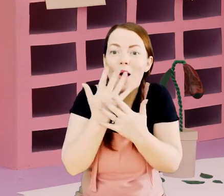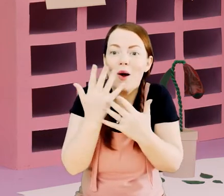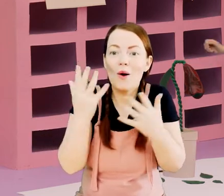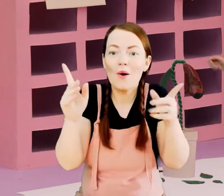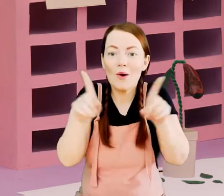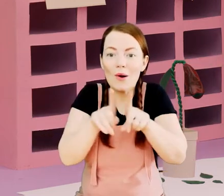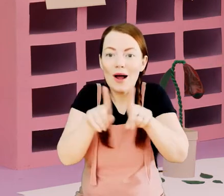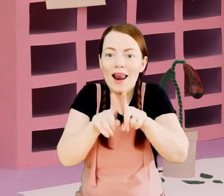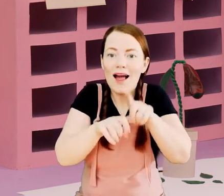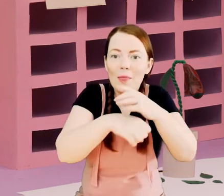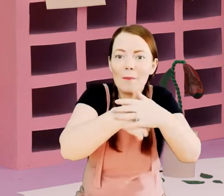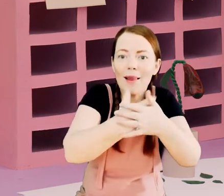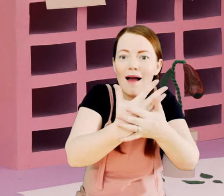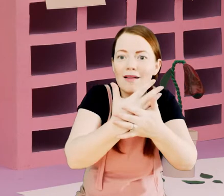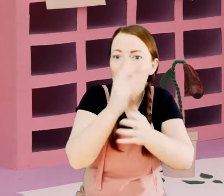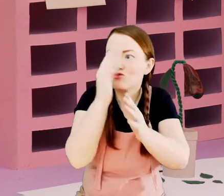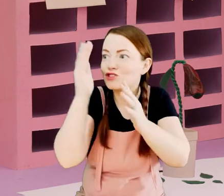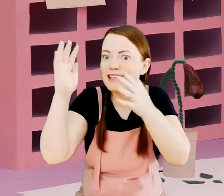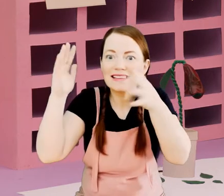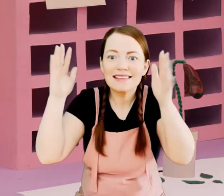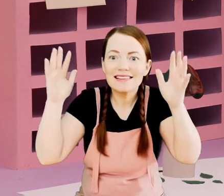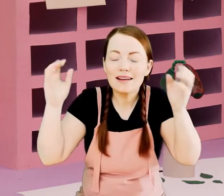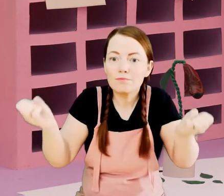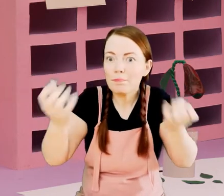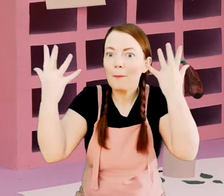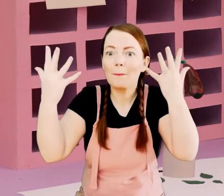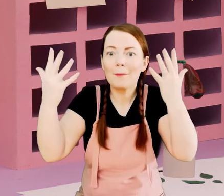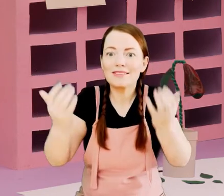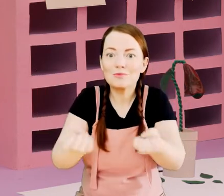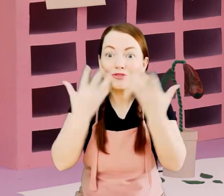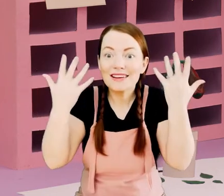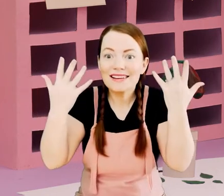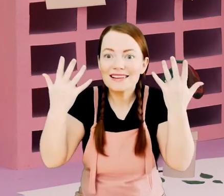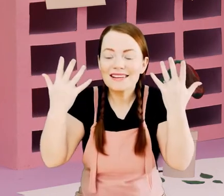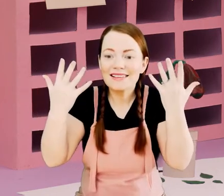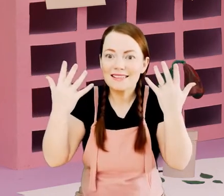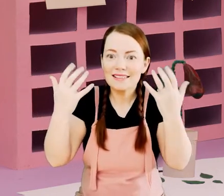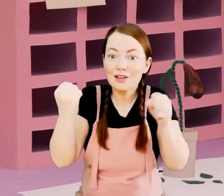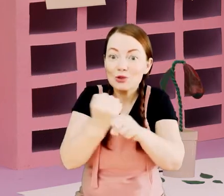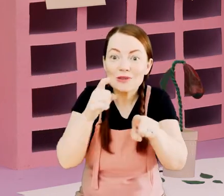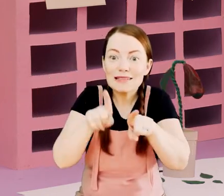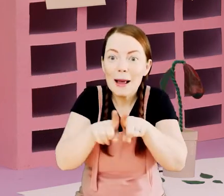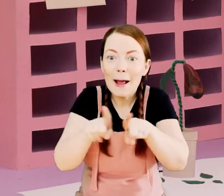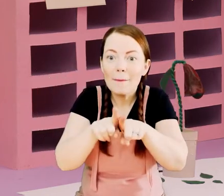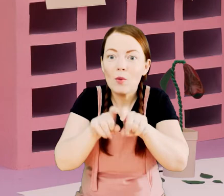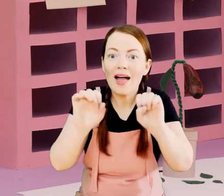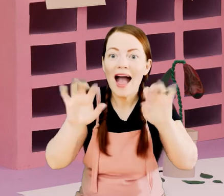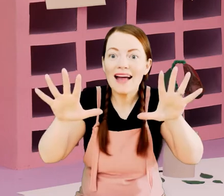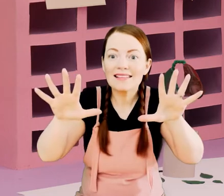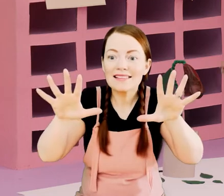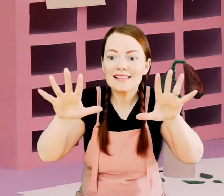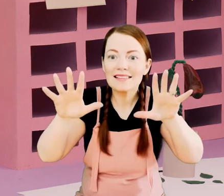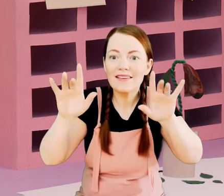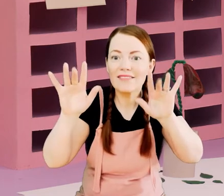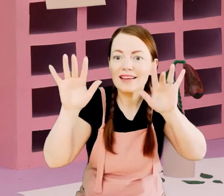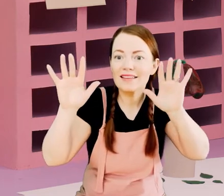Like the plants and trees that burst into life in Spring, let's make some tiny bursts using our hands and fingers.